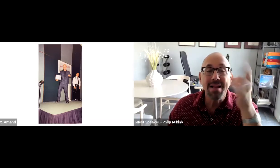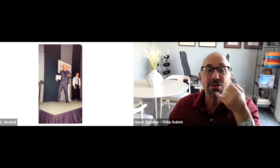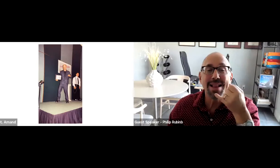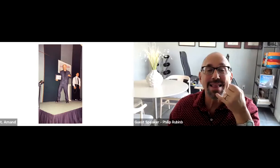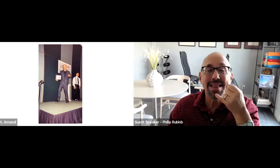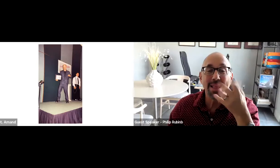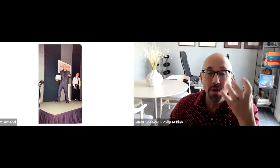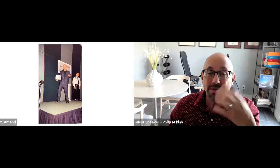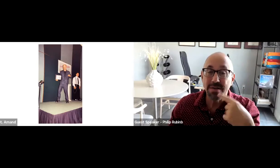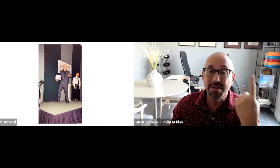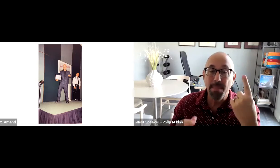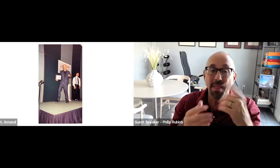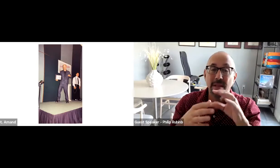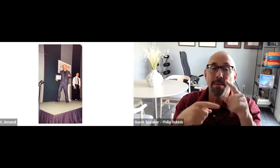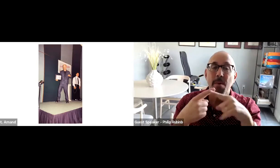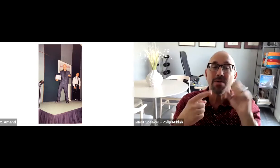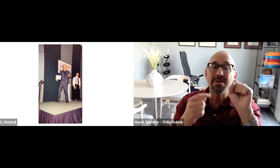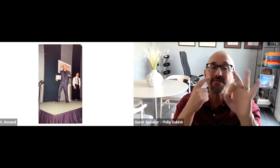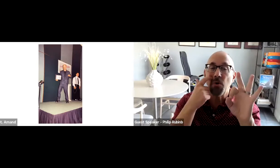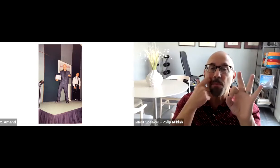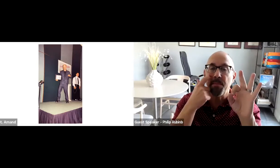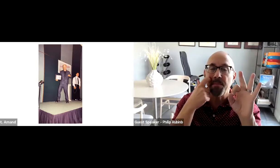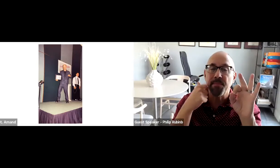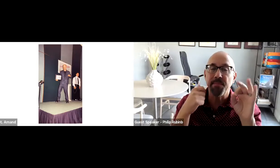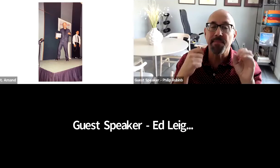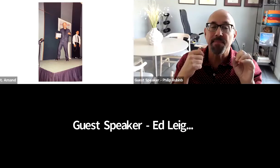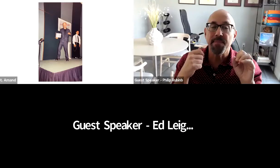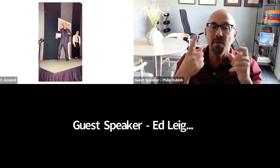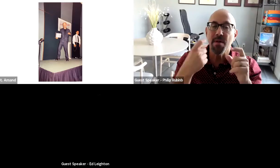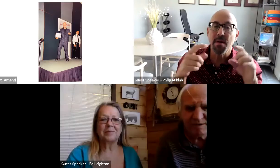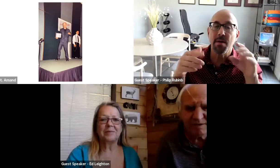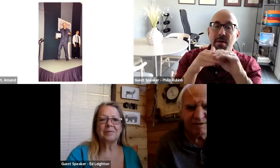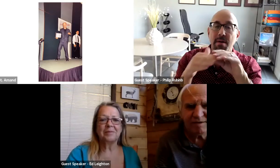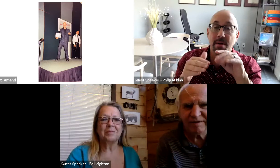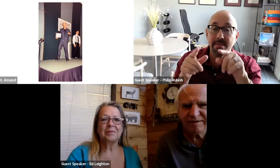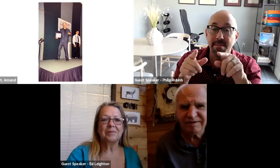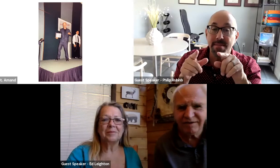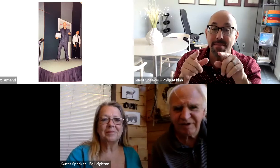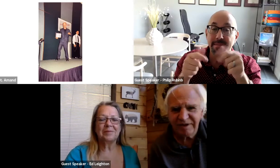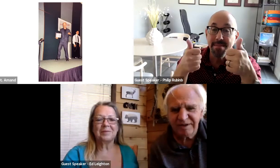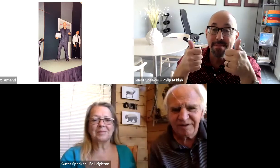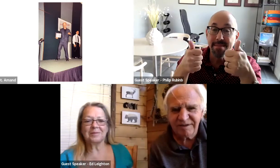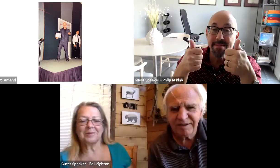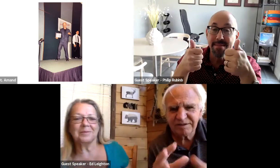So, Jeanine, Ed? Hello. Ed, Jeanine. Did you want to say something about San Francisco?